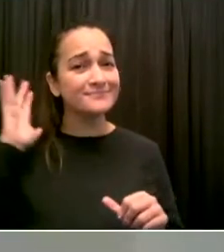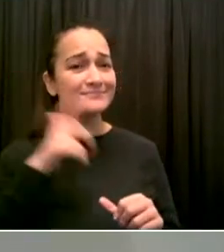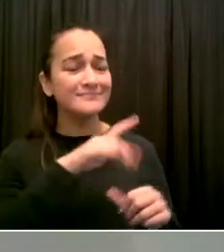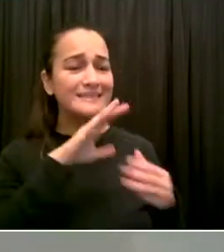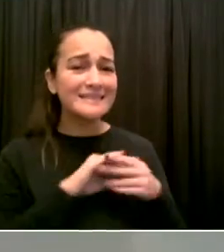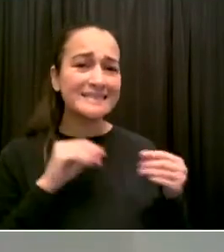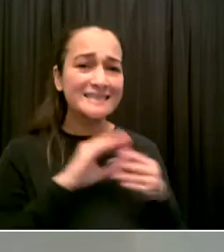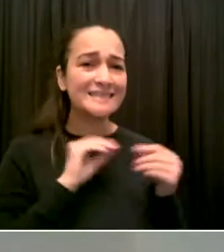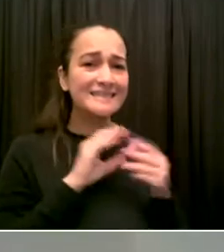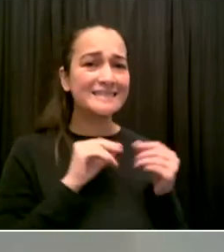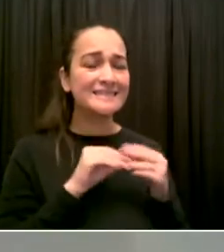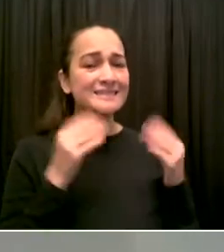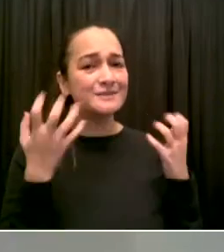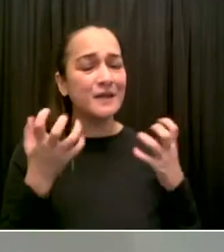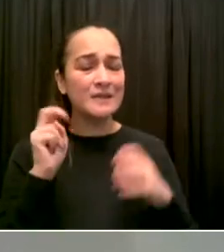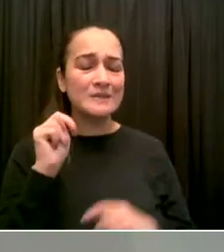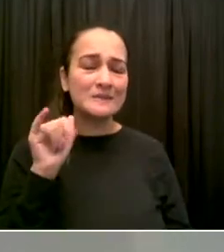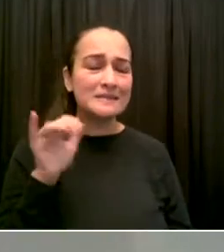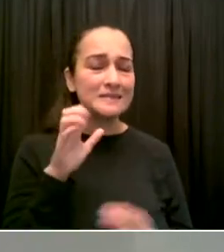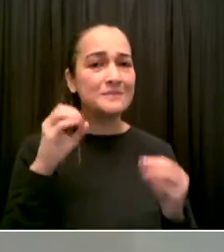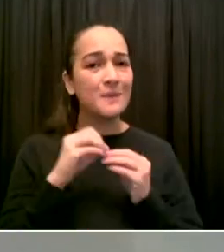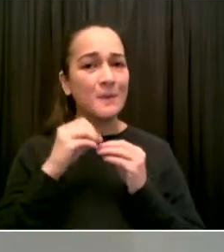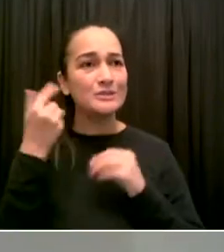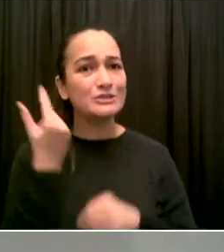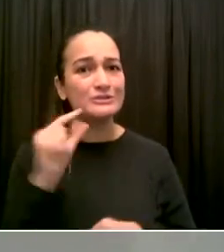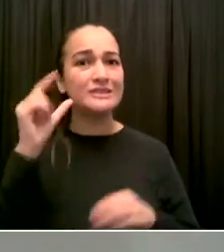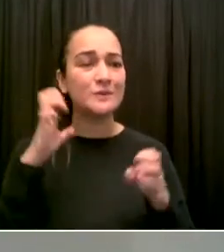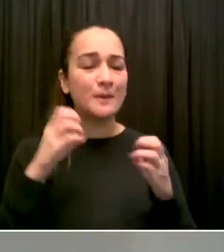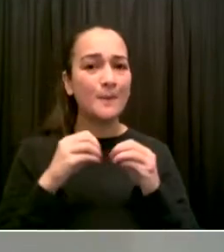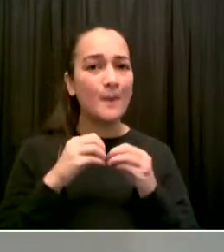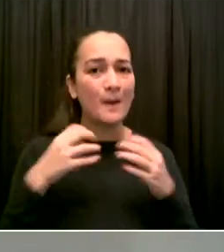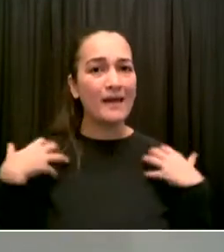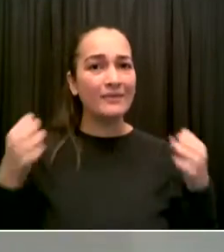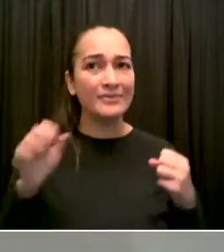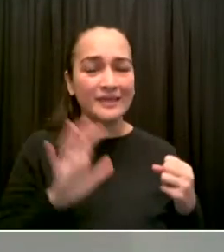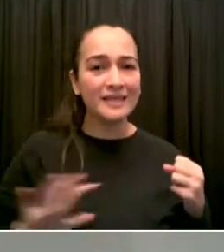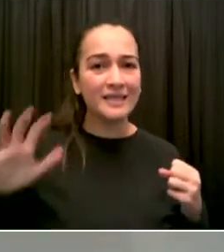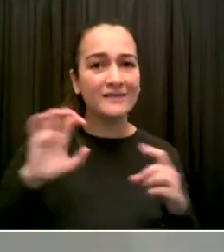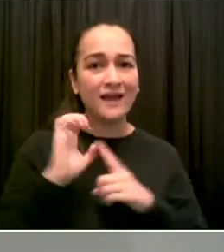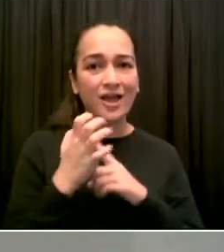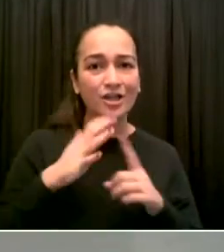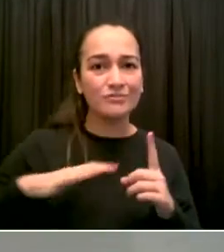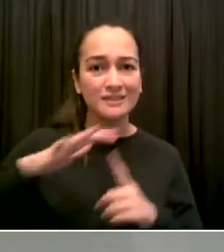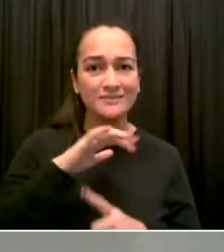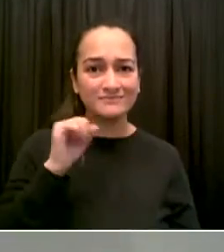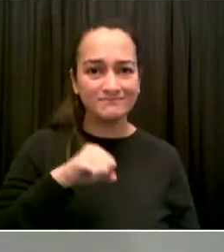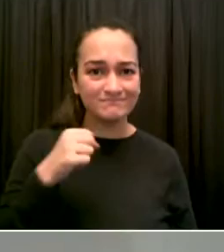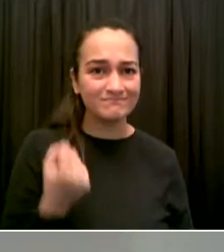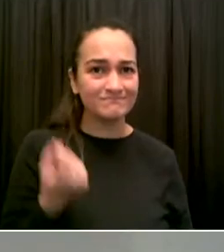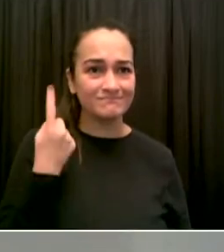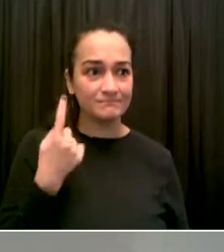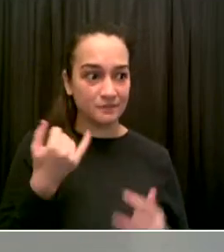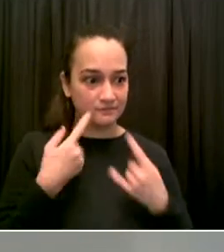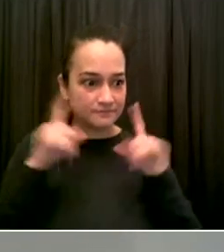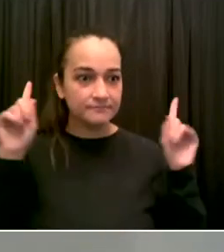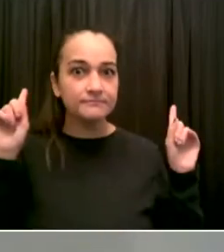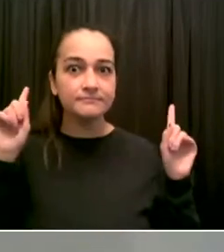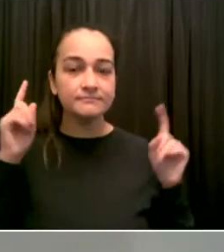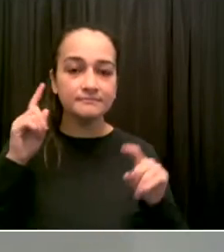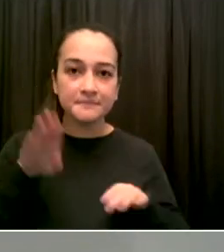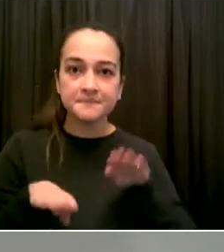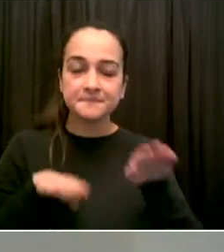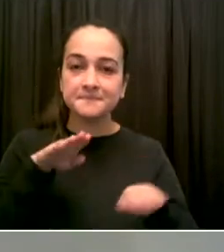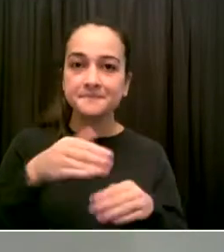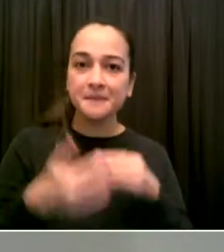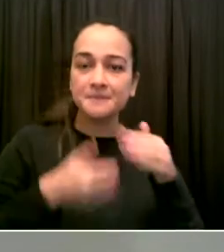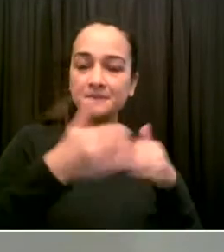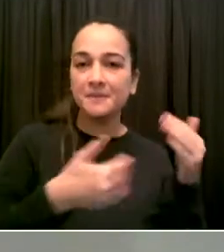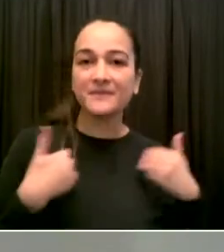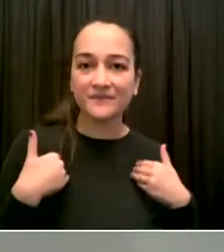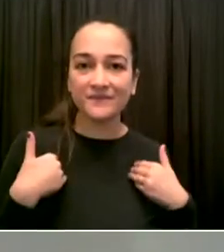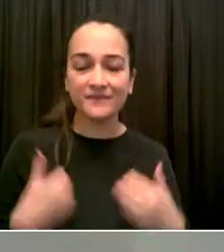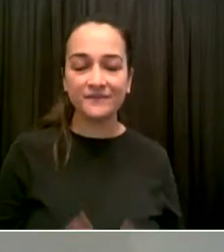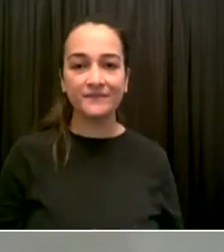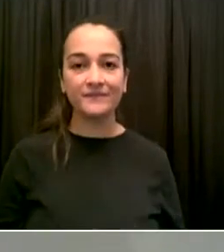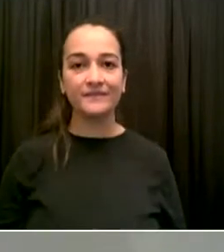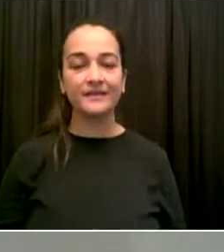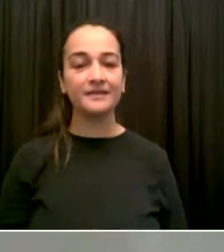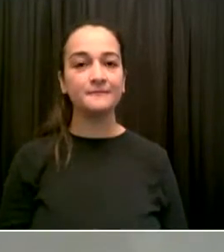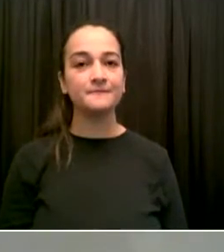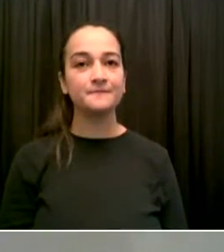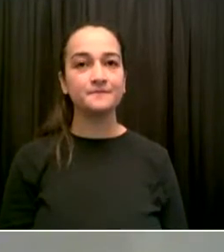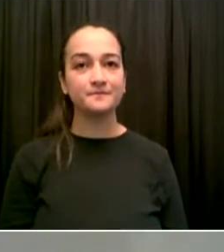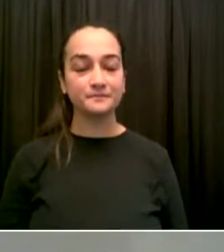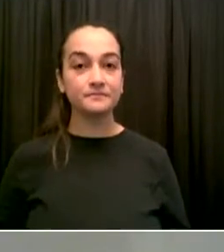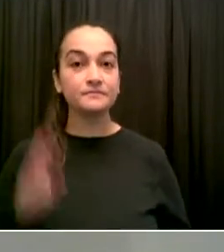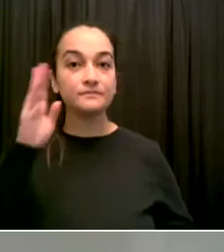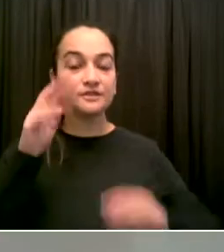THE BEGINNING OF THIS PROJECT.